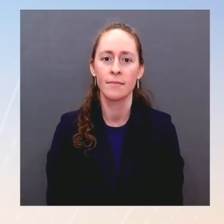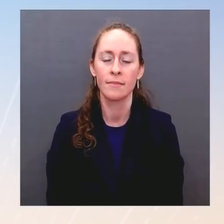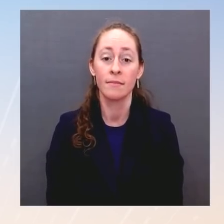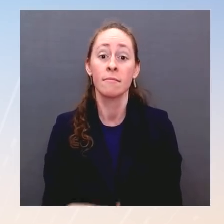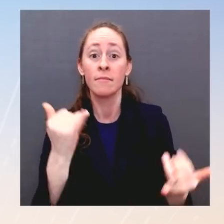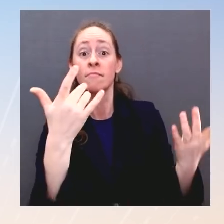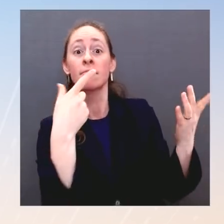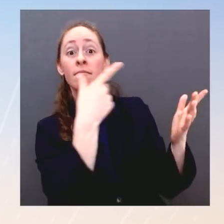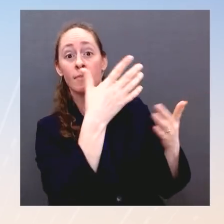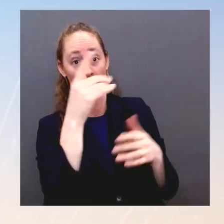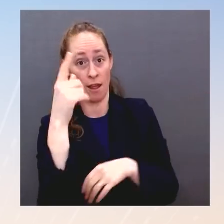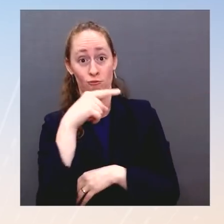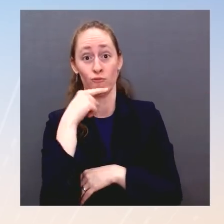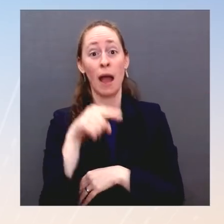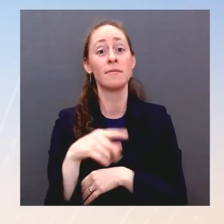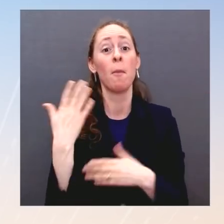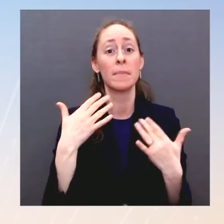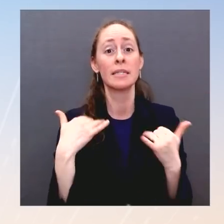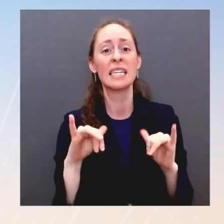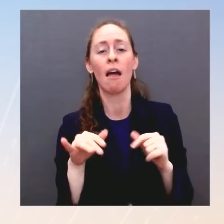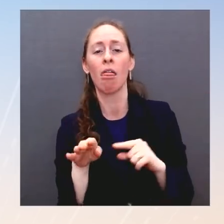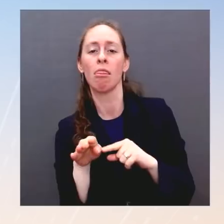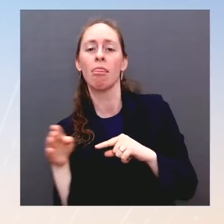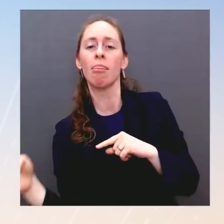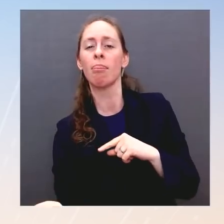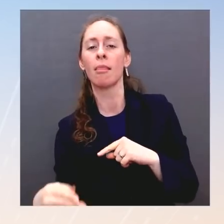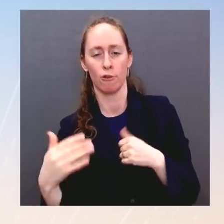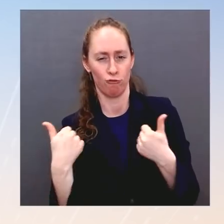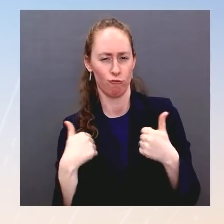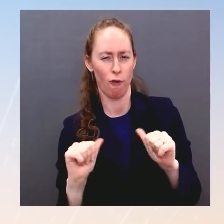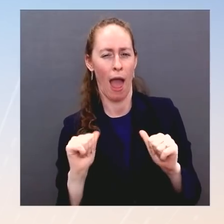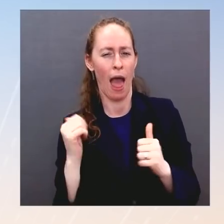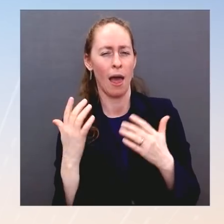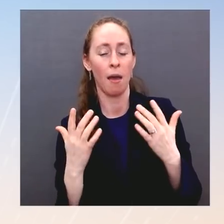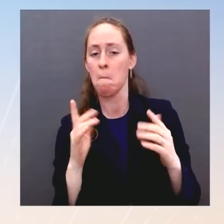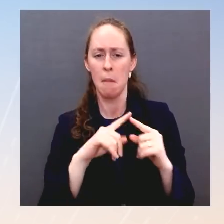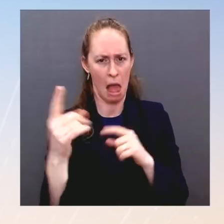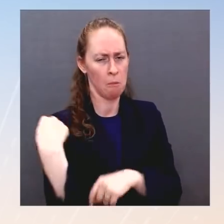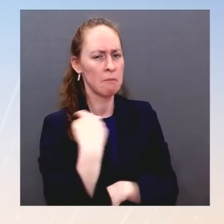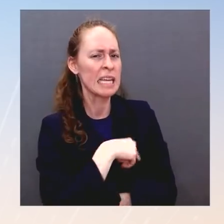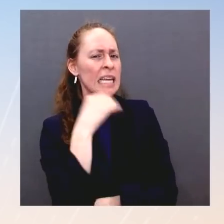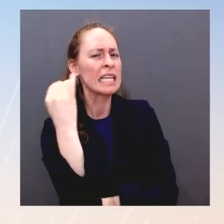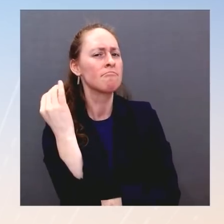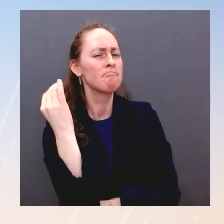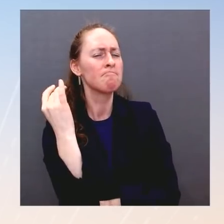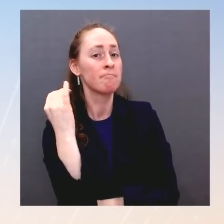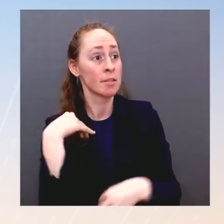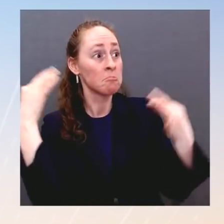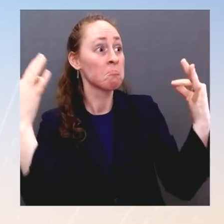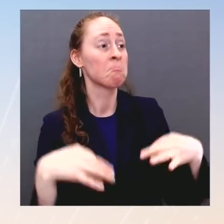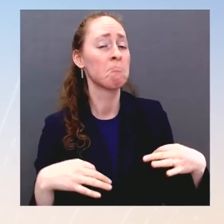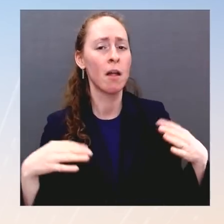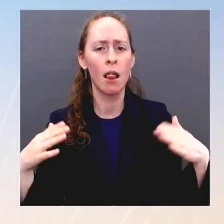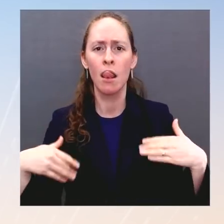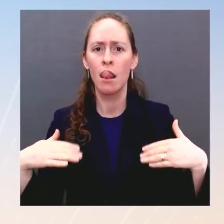I don't have anything to predict for you on that. The Press: We were -- also reported today that China has actually increased its reserves